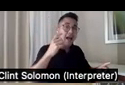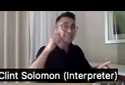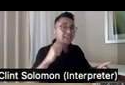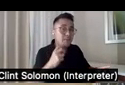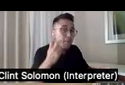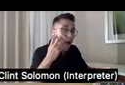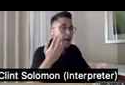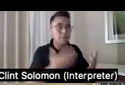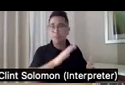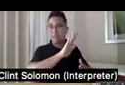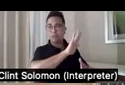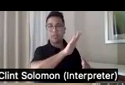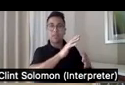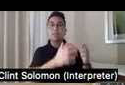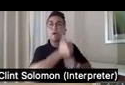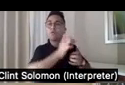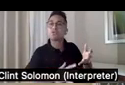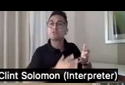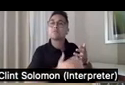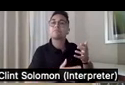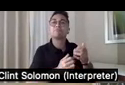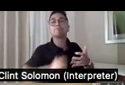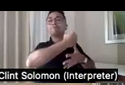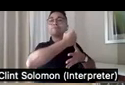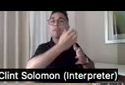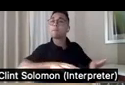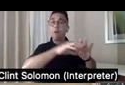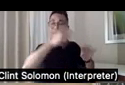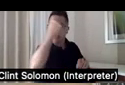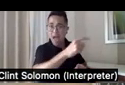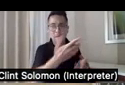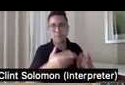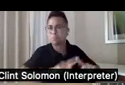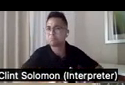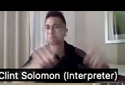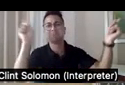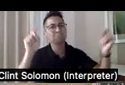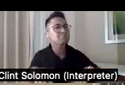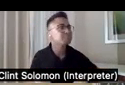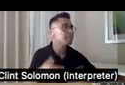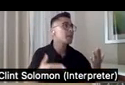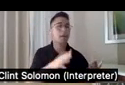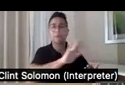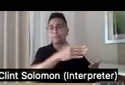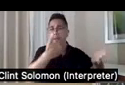completely completely different it could have been close being close to a fence and having